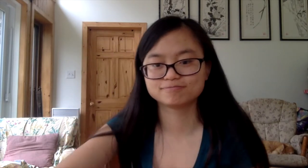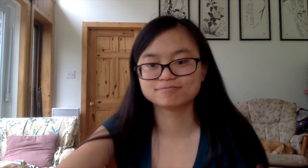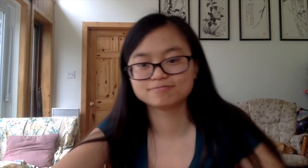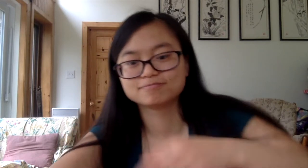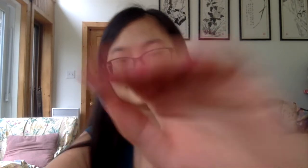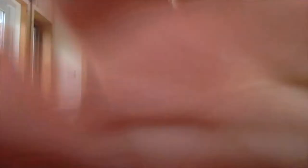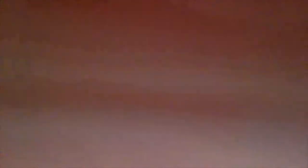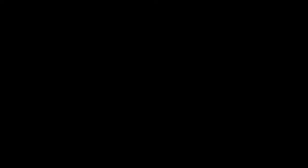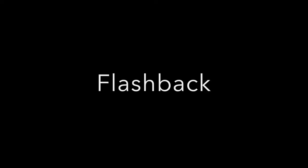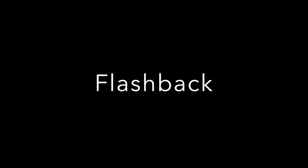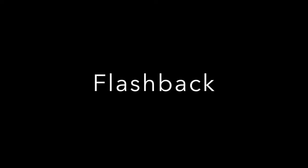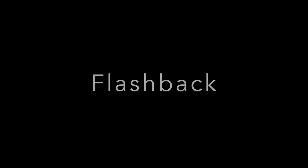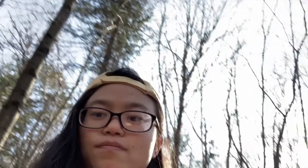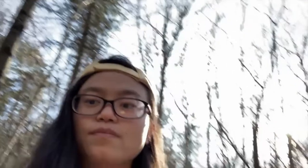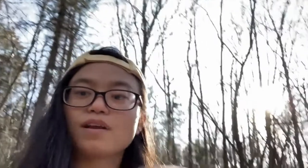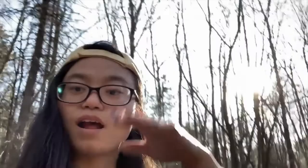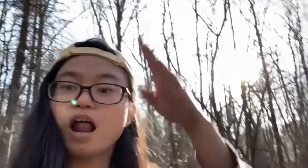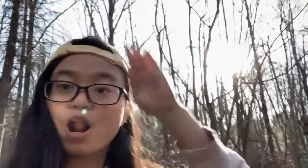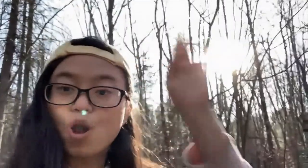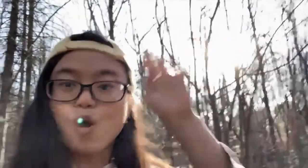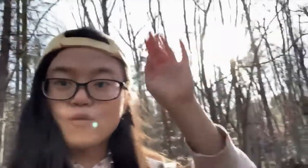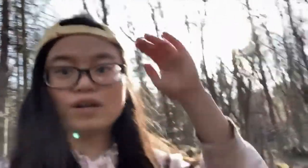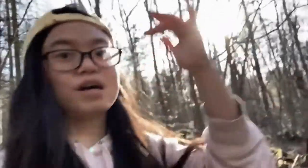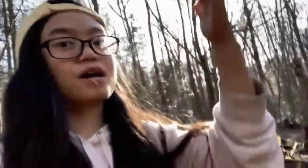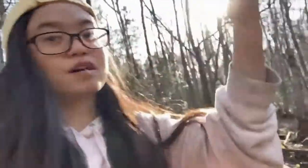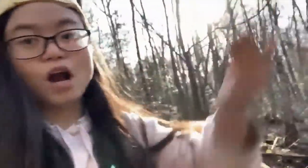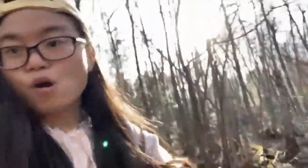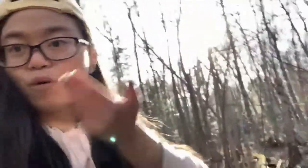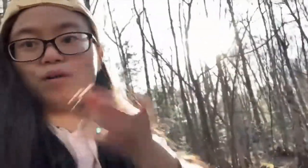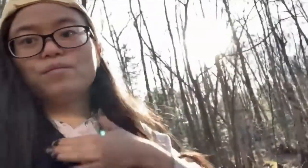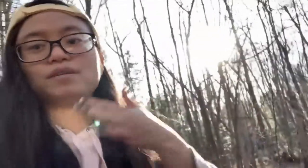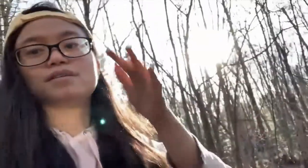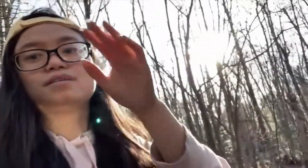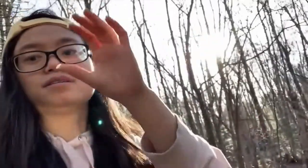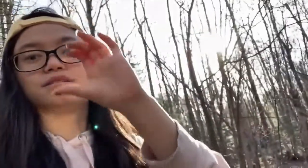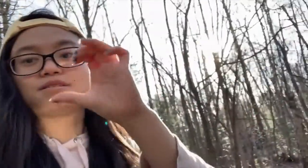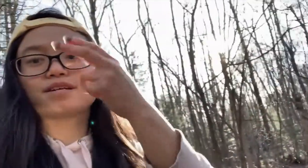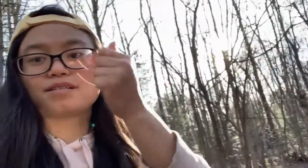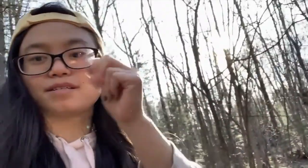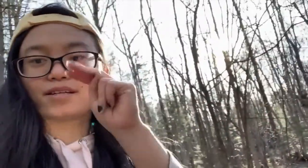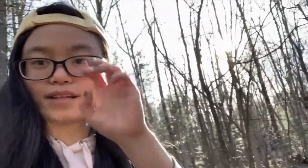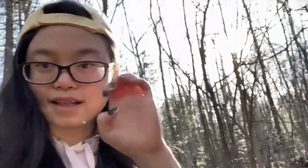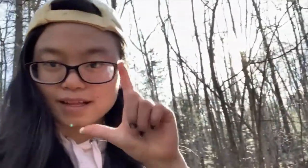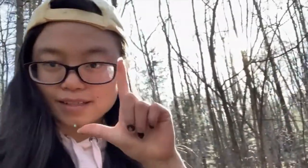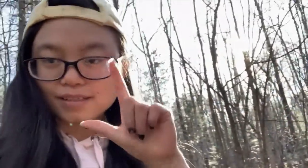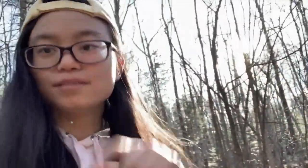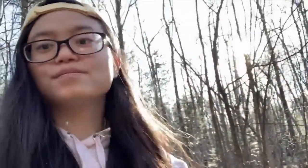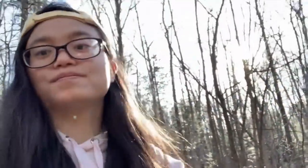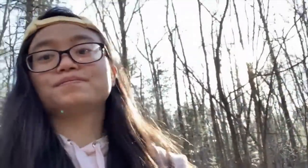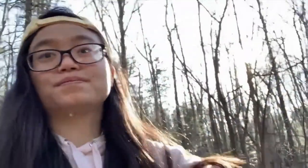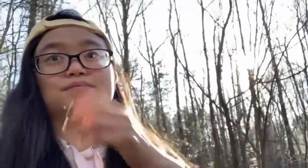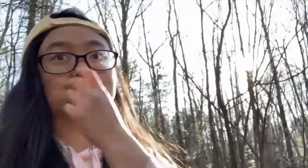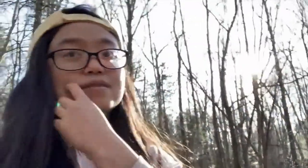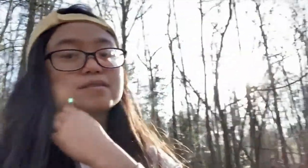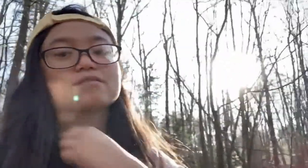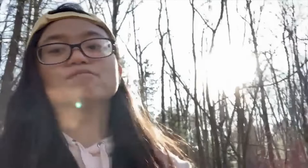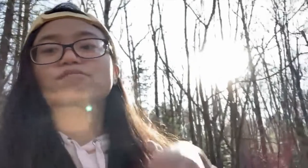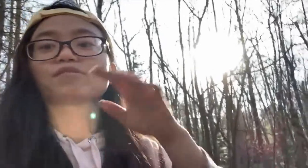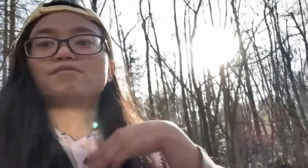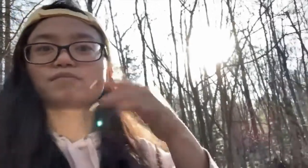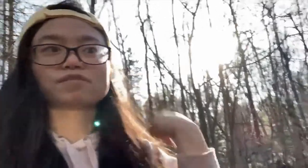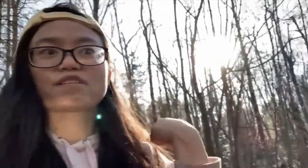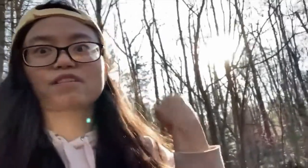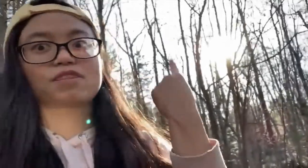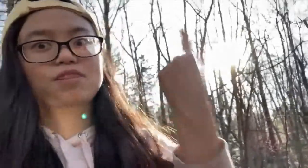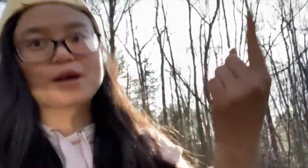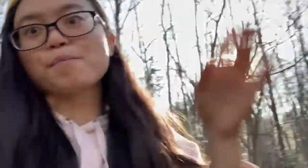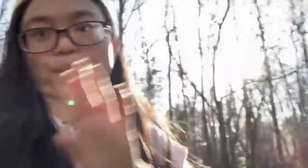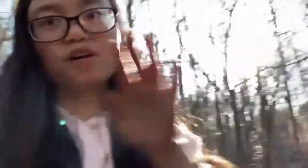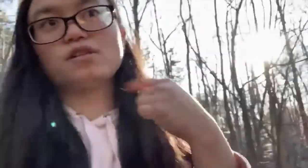Hello everyone! Welcome to my channel. I am sorry been busy